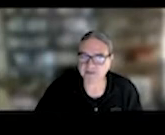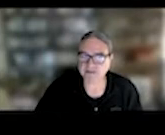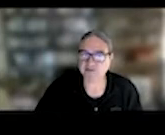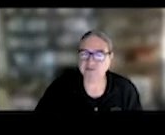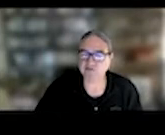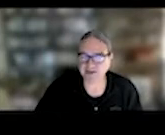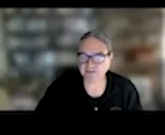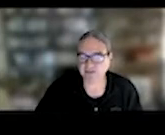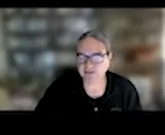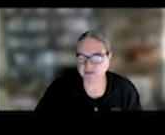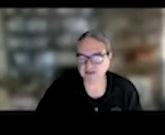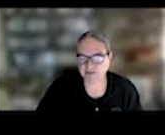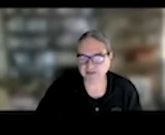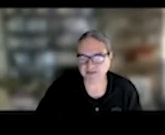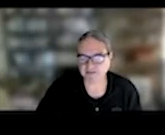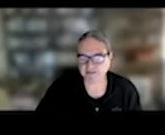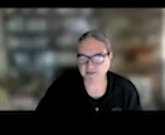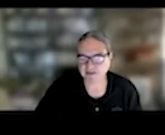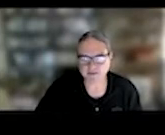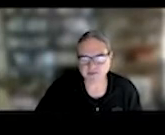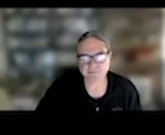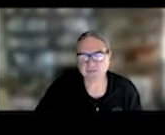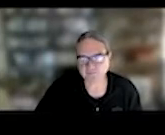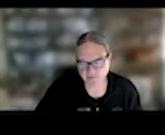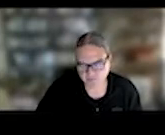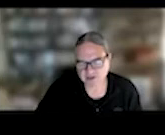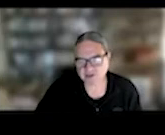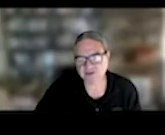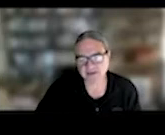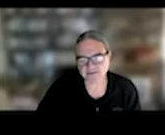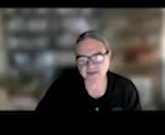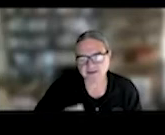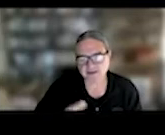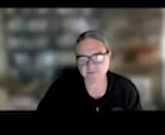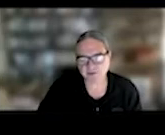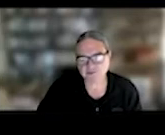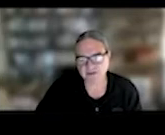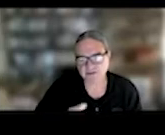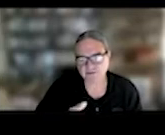but actually screening for things like diabetes, I'm sorry for depression, anxiety, post-traumatic